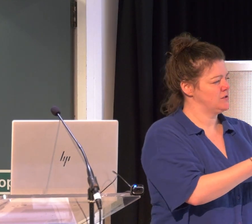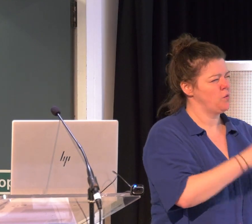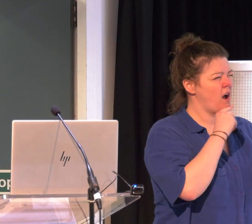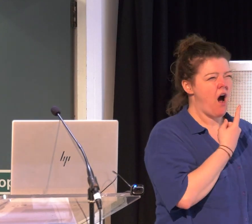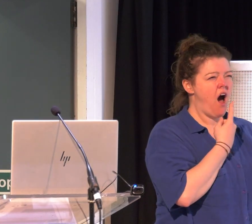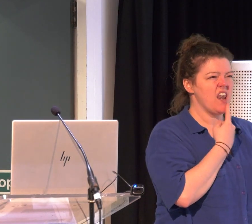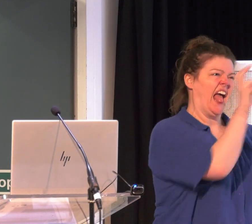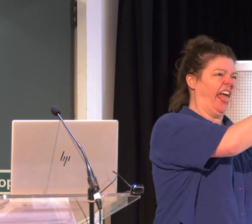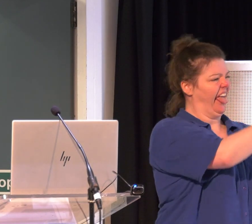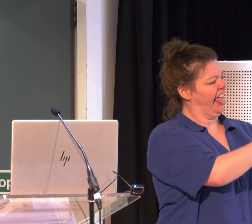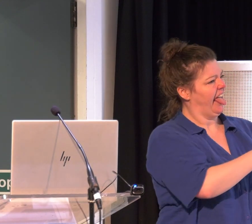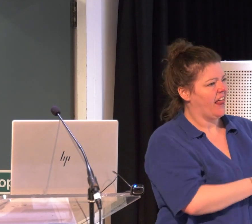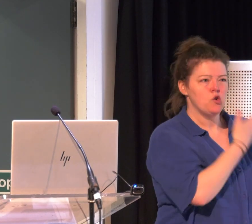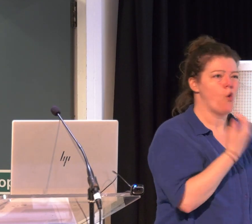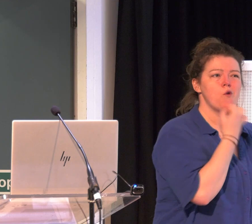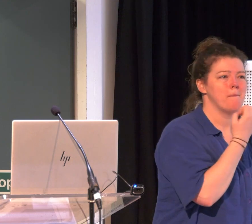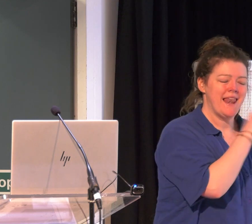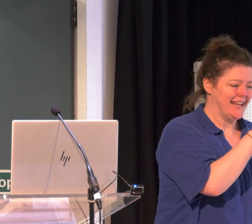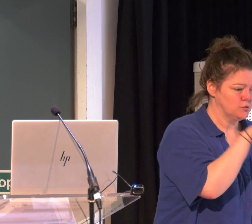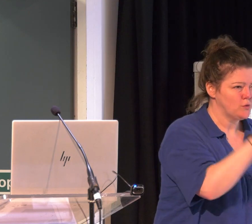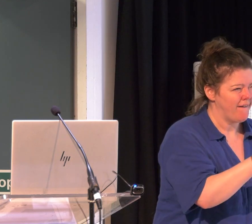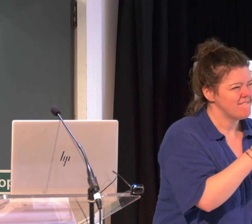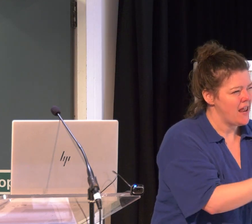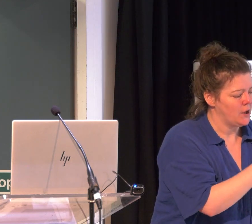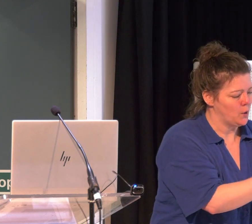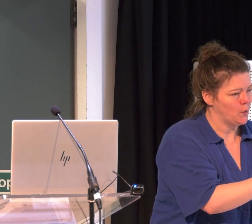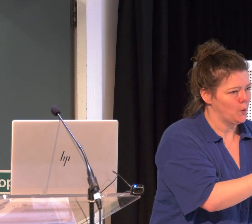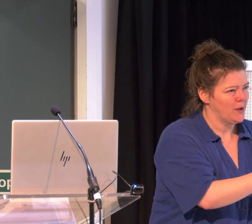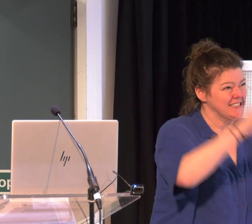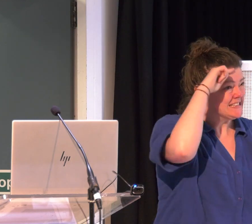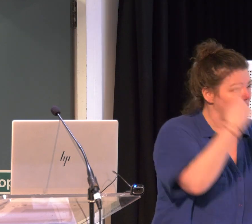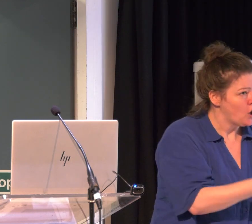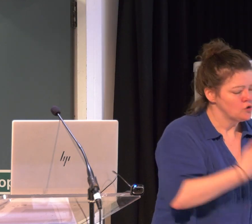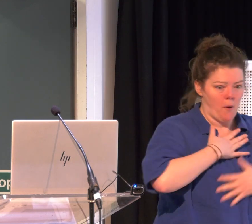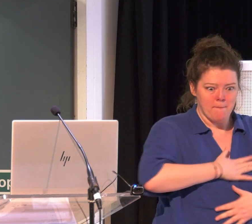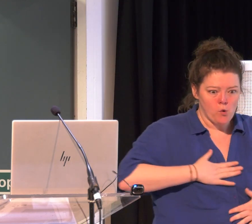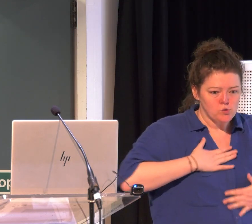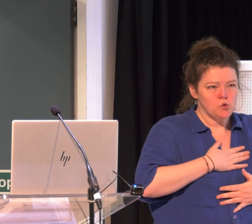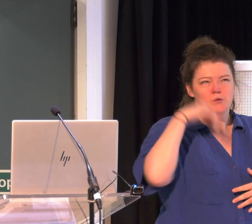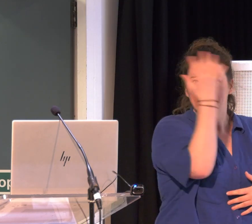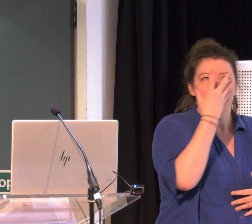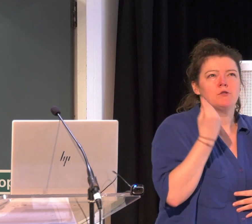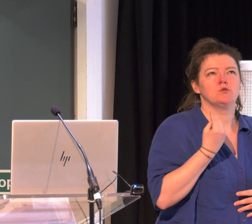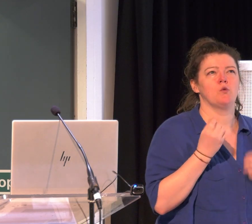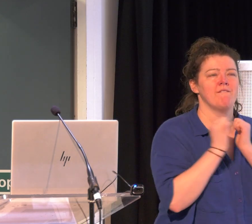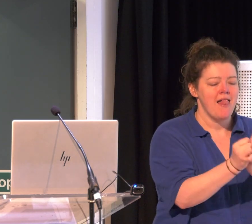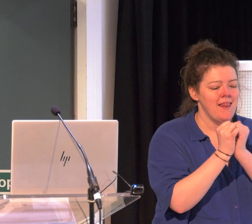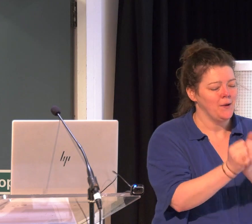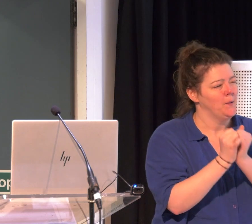the bit we can't quantify, the psychological, the emotional, the spiritual parts of ourselves.